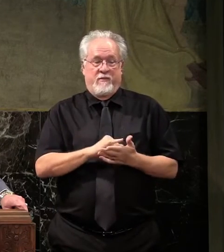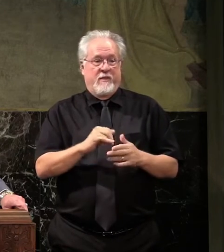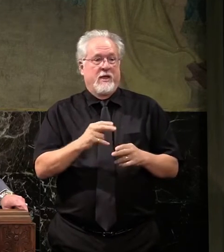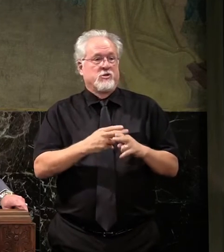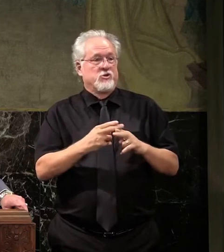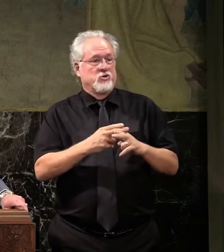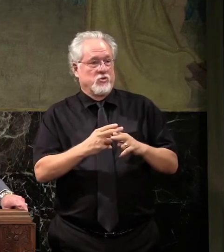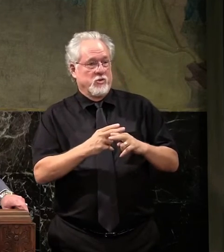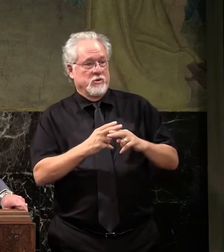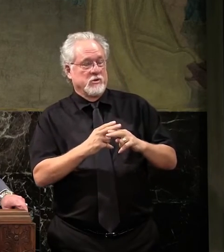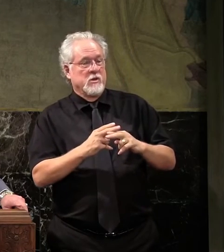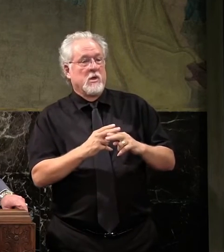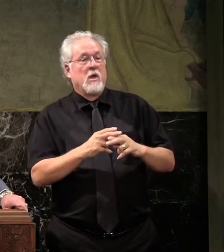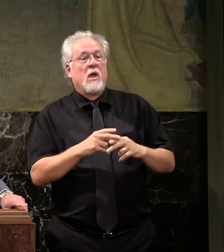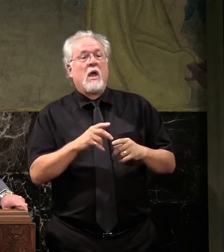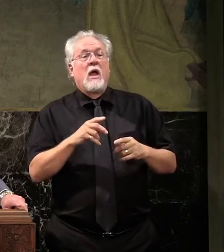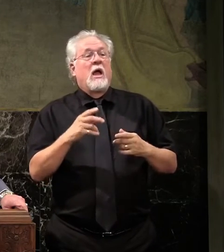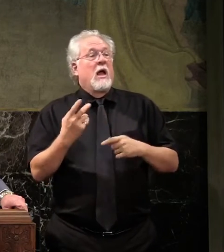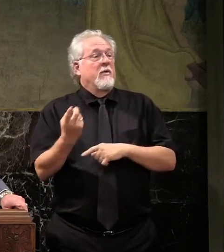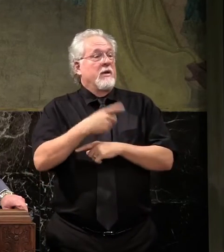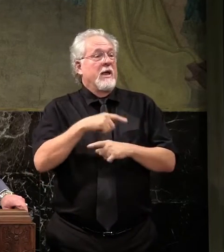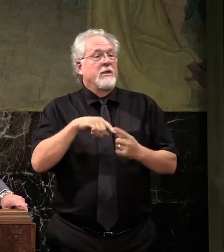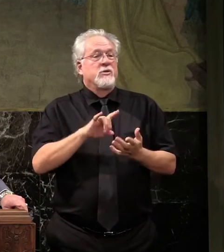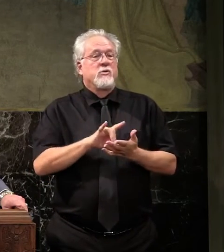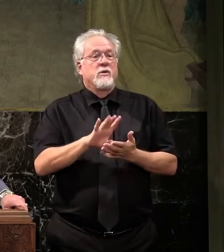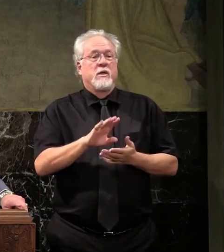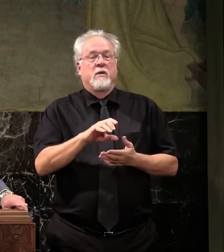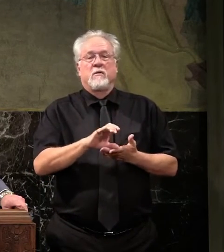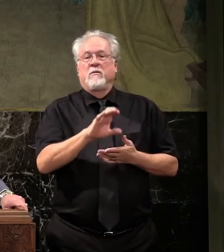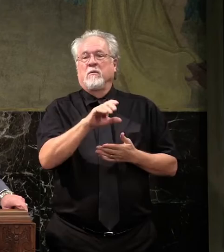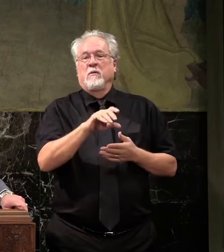of kicking the can down the road and pretending we don't have problems or